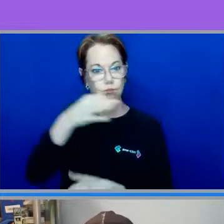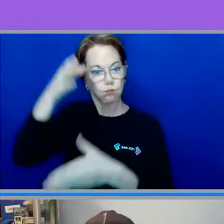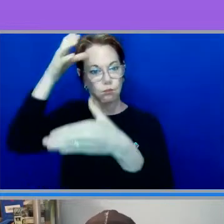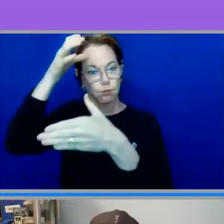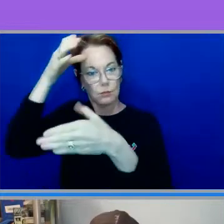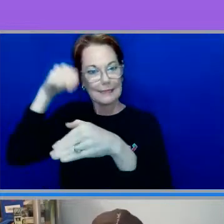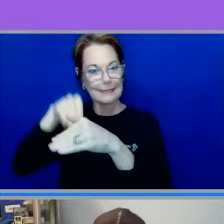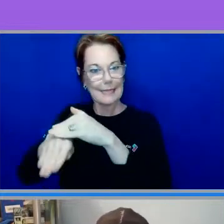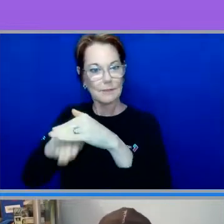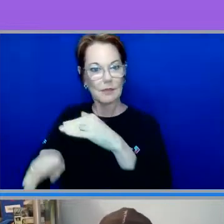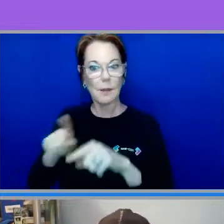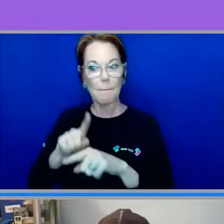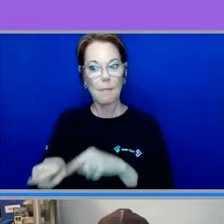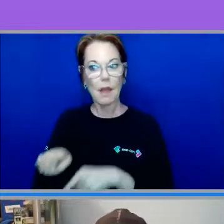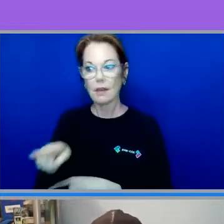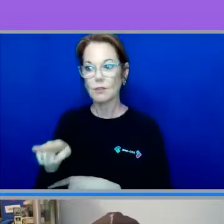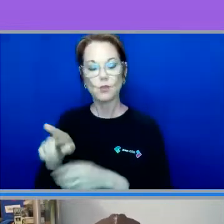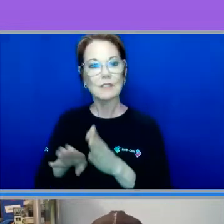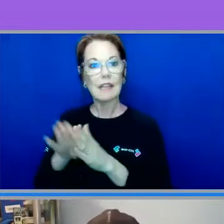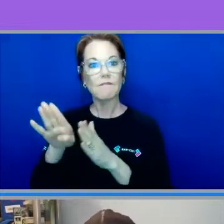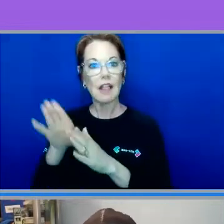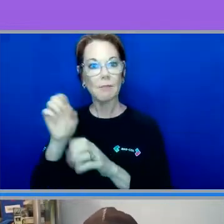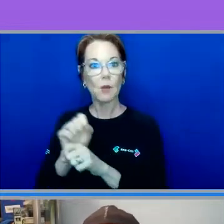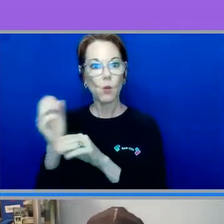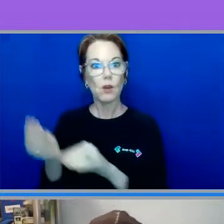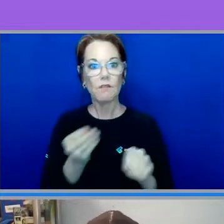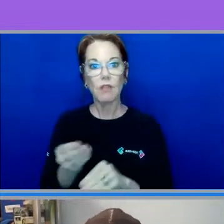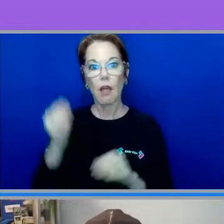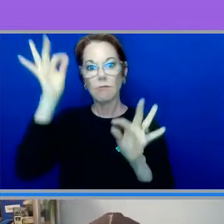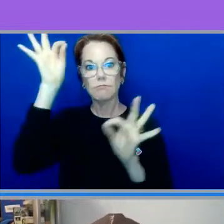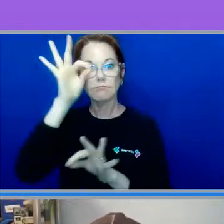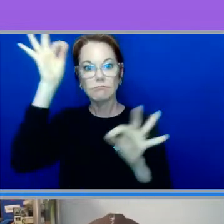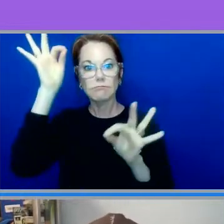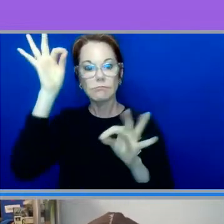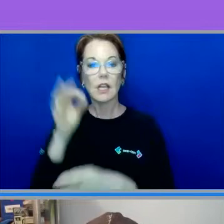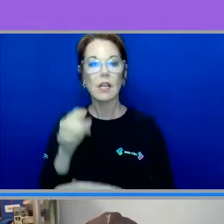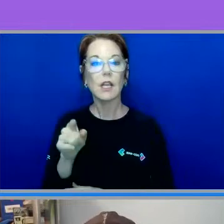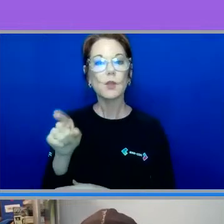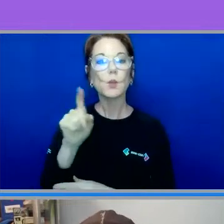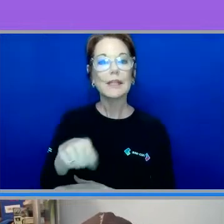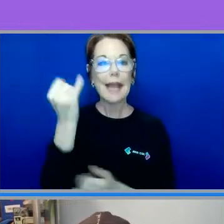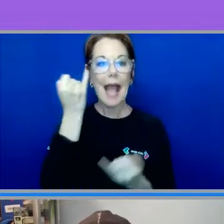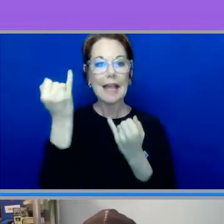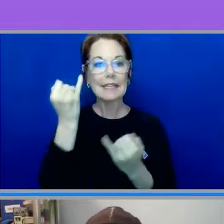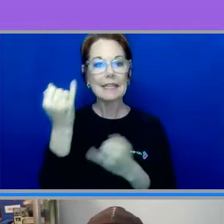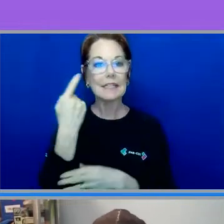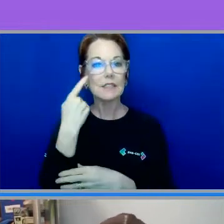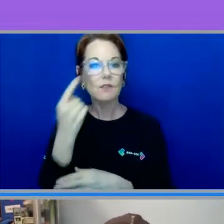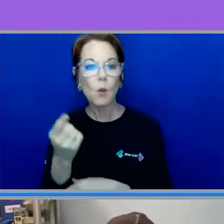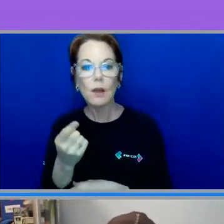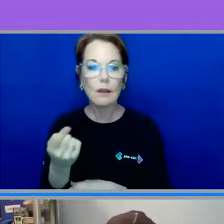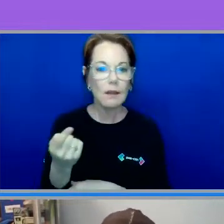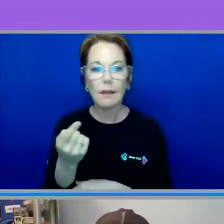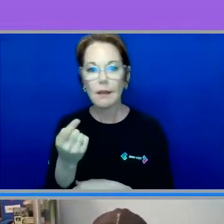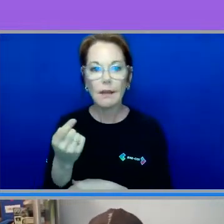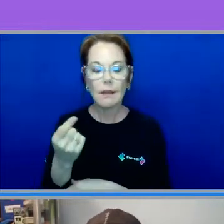but don't know the development workflow or need ideas about